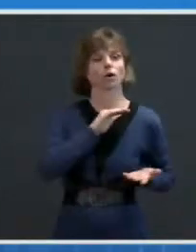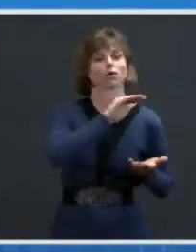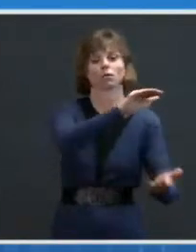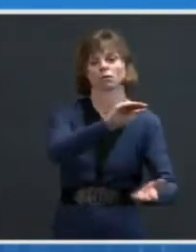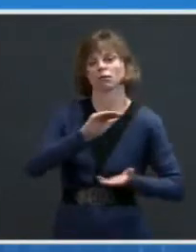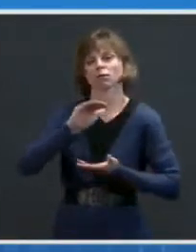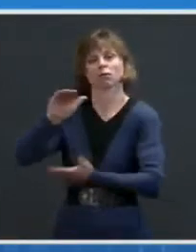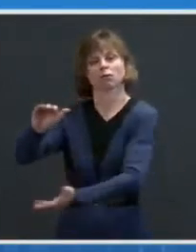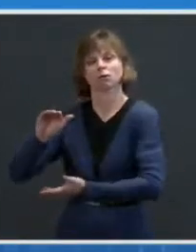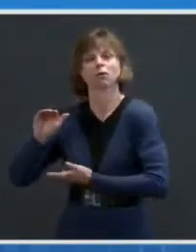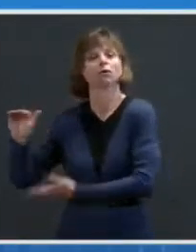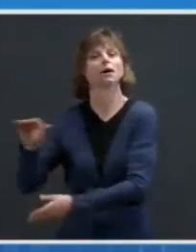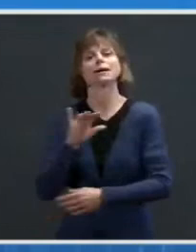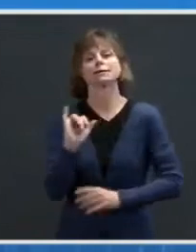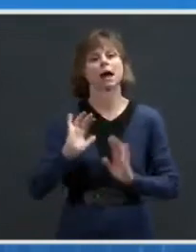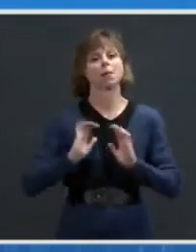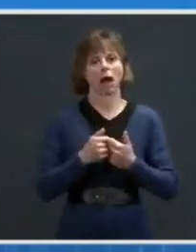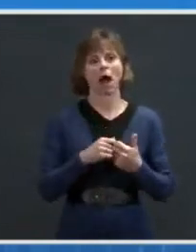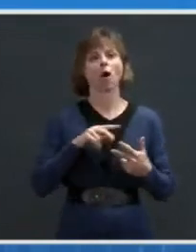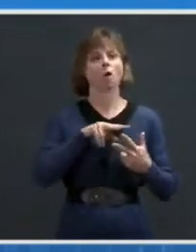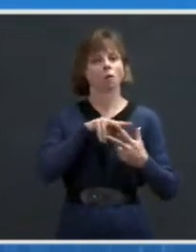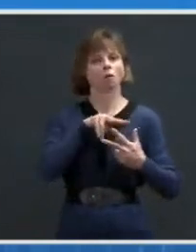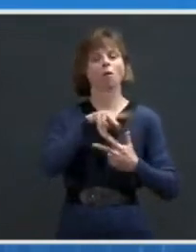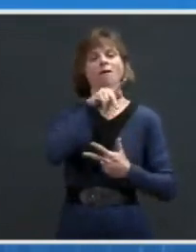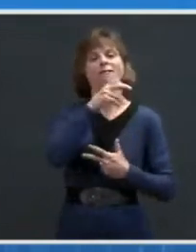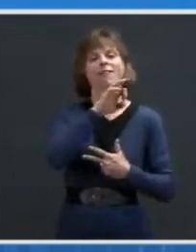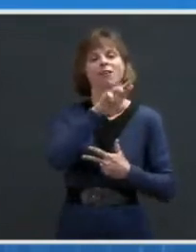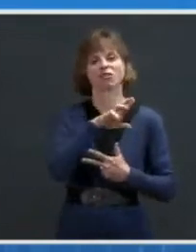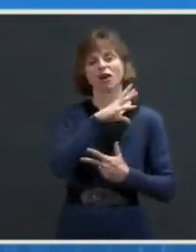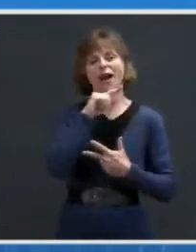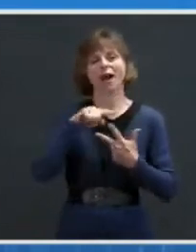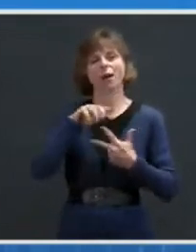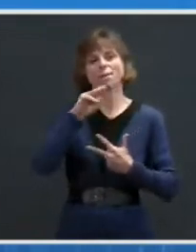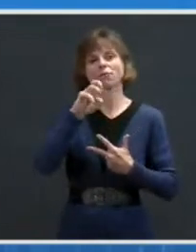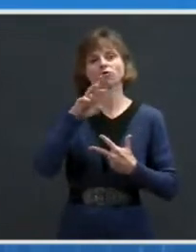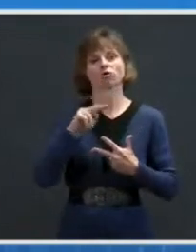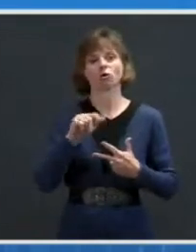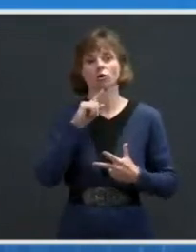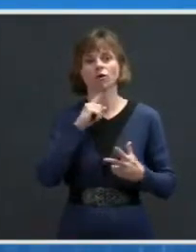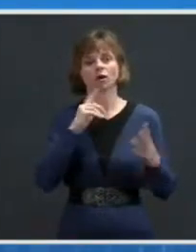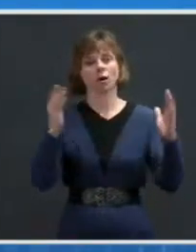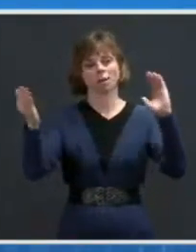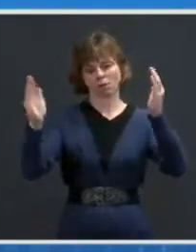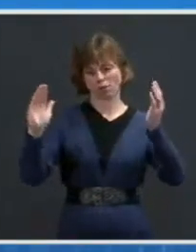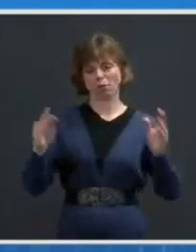DELIVERED AS EARLY AS TOMORROW . WE ARE ALLOCATING THE J&J